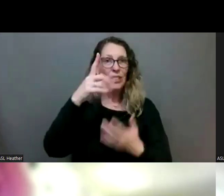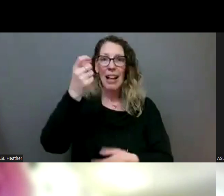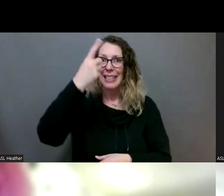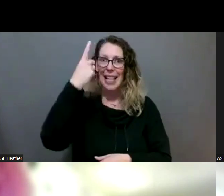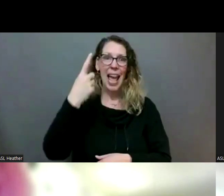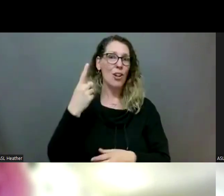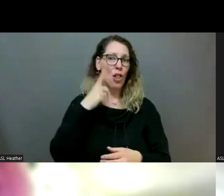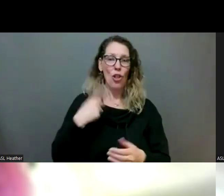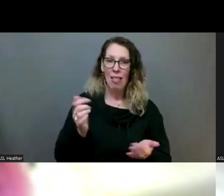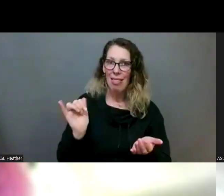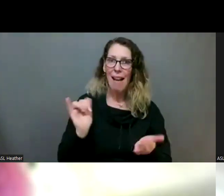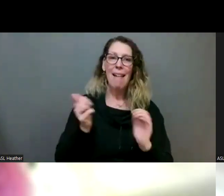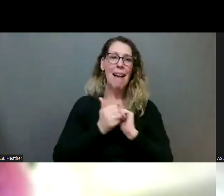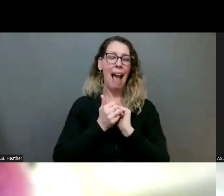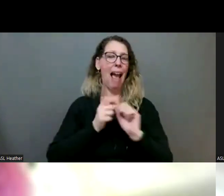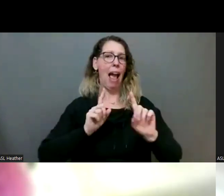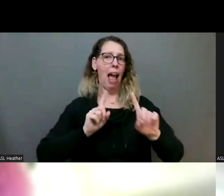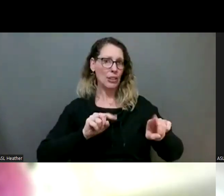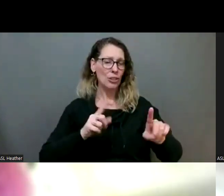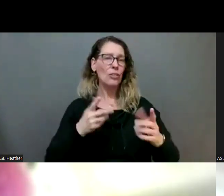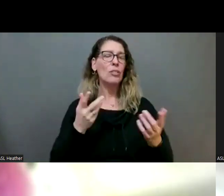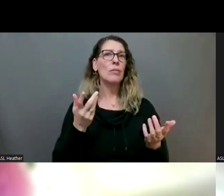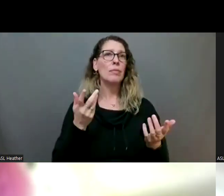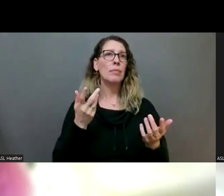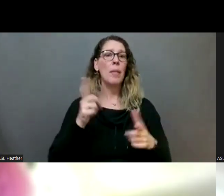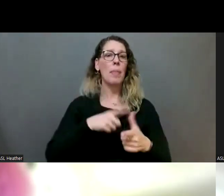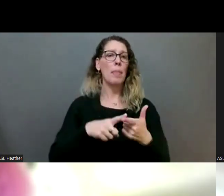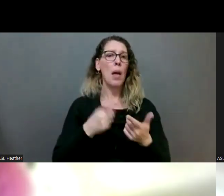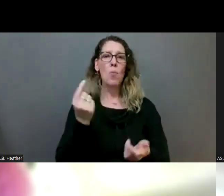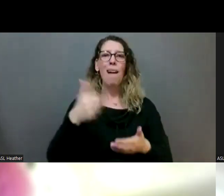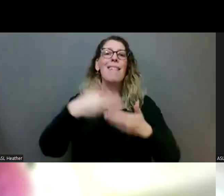and how attendance team should function, and then like what the next step should be right?